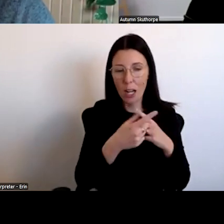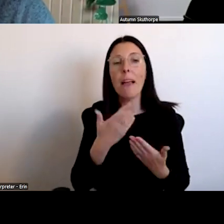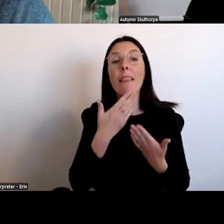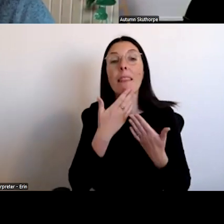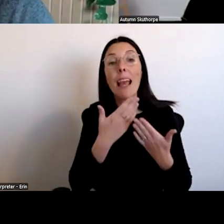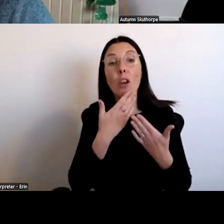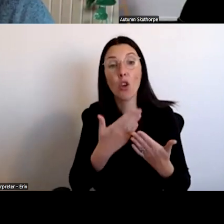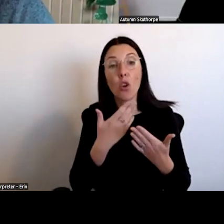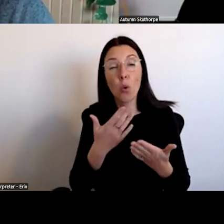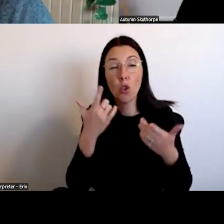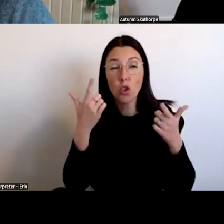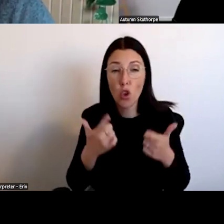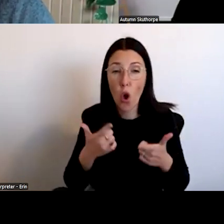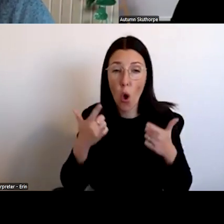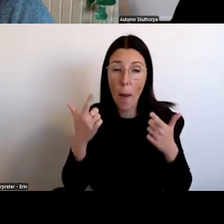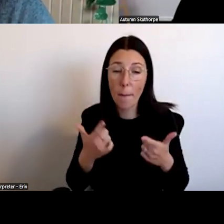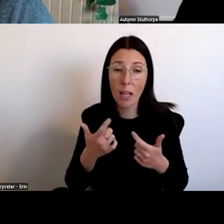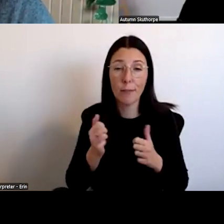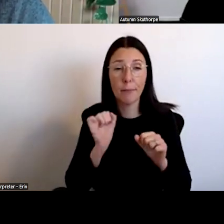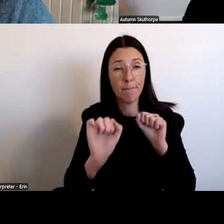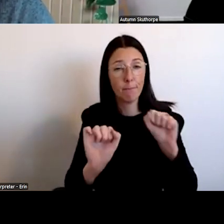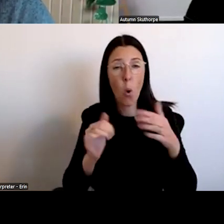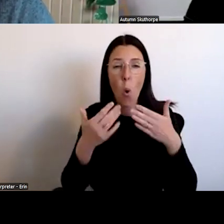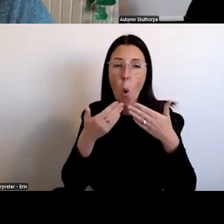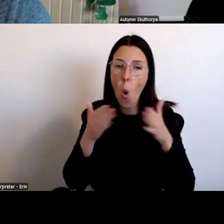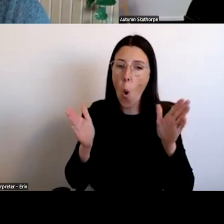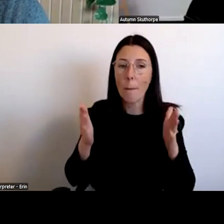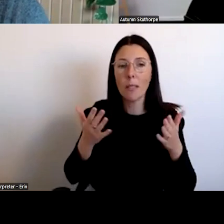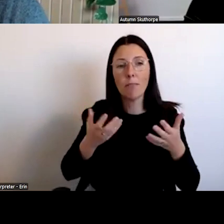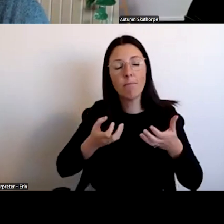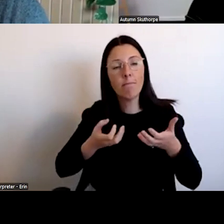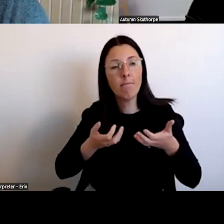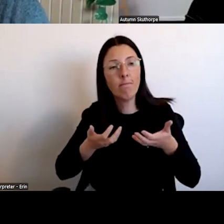very much sincerely for your openness, your generosity, and your insights.